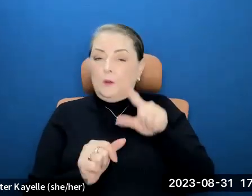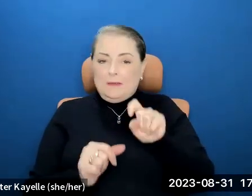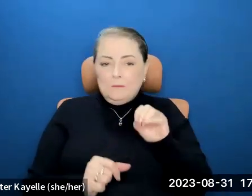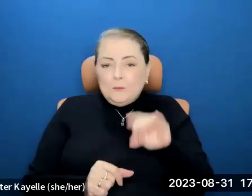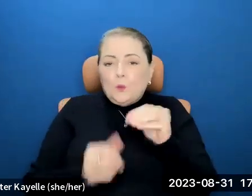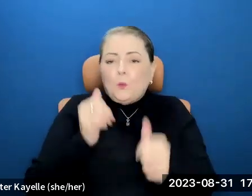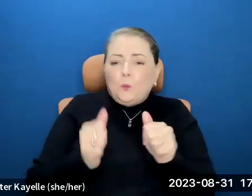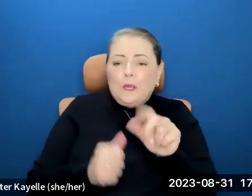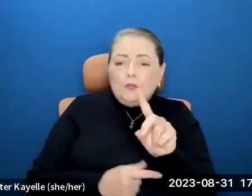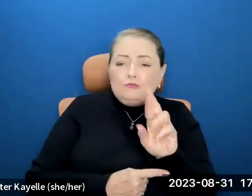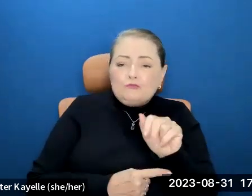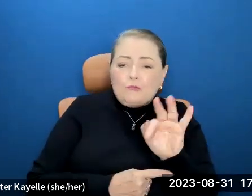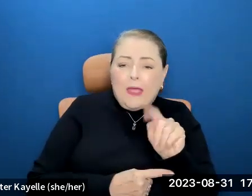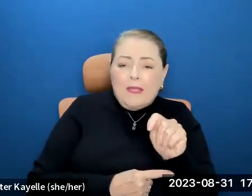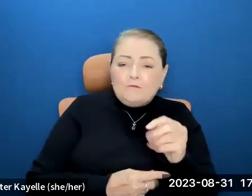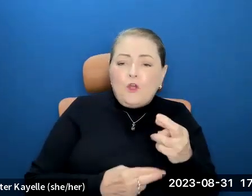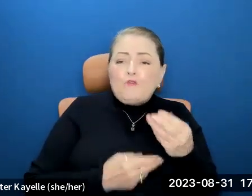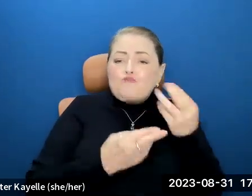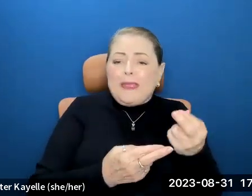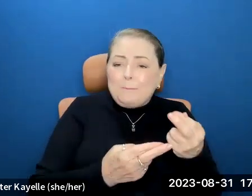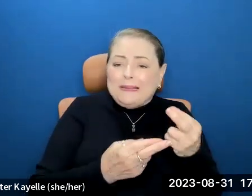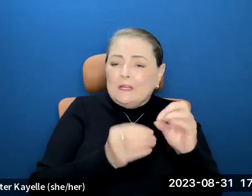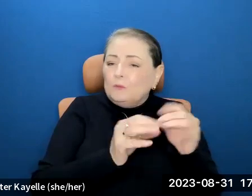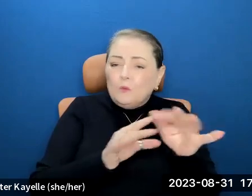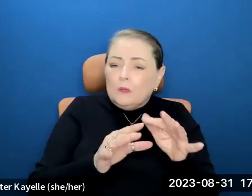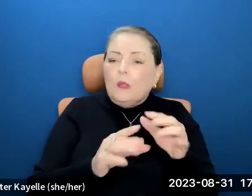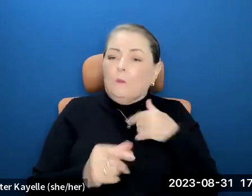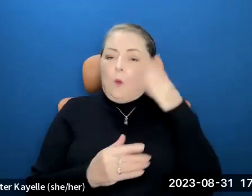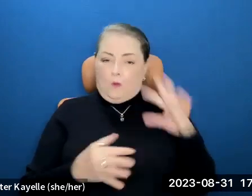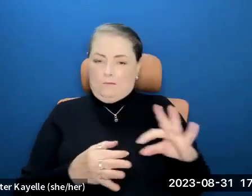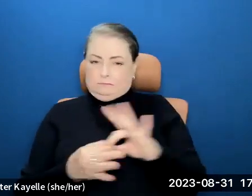you are responding to so we know what to tie that comment to when we analyze the feedback